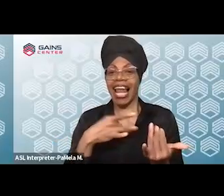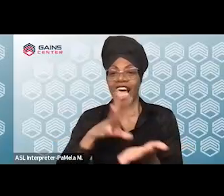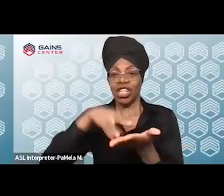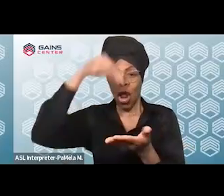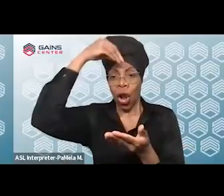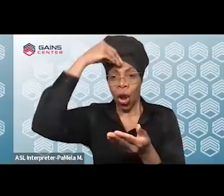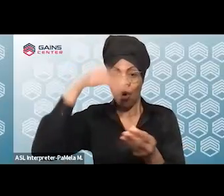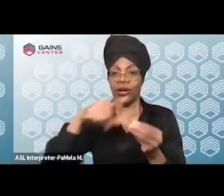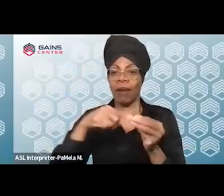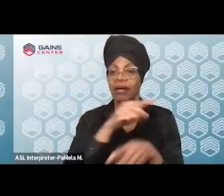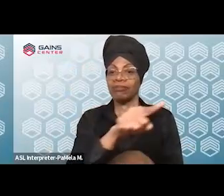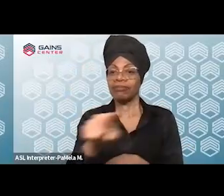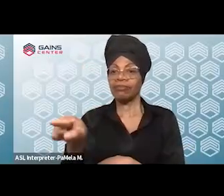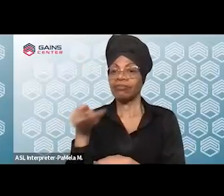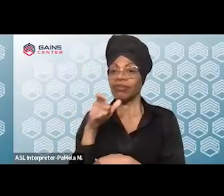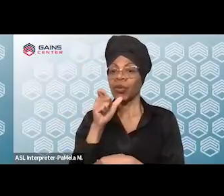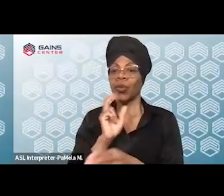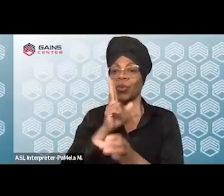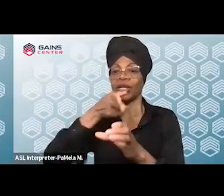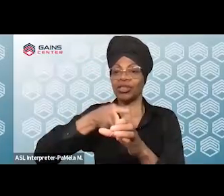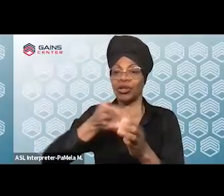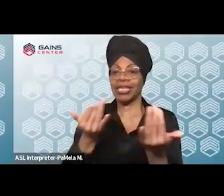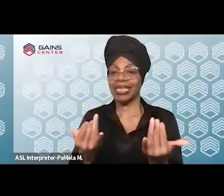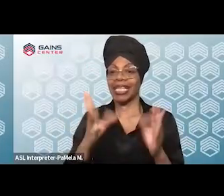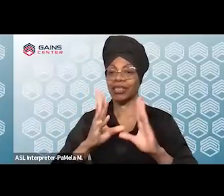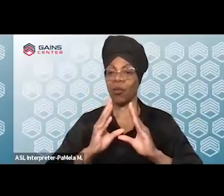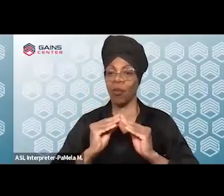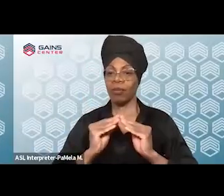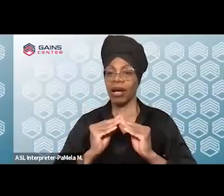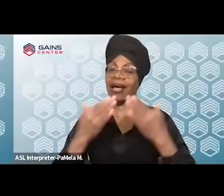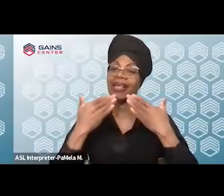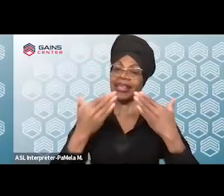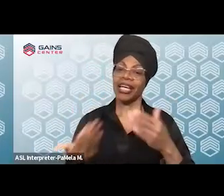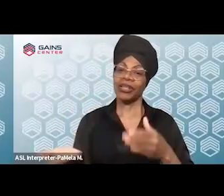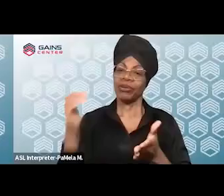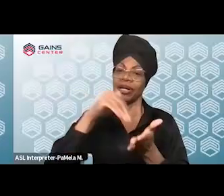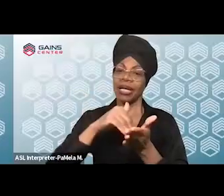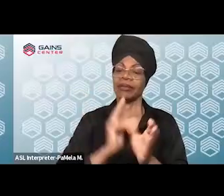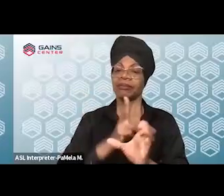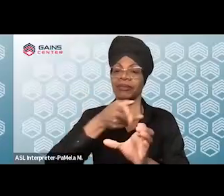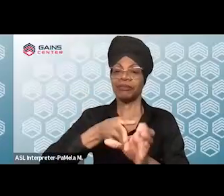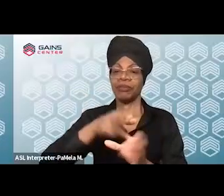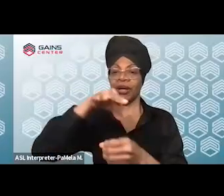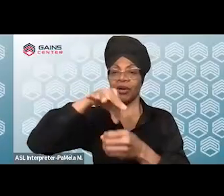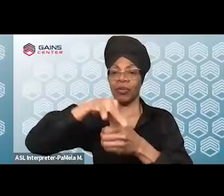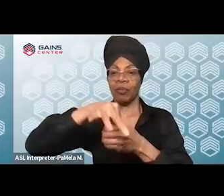about who is joining us for today's webinar. So, thank you for participating in the poll.